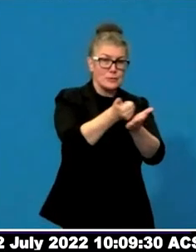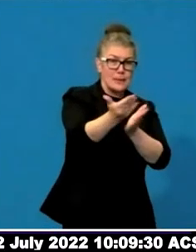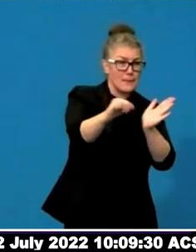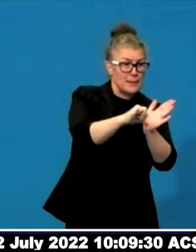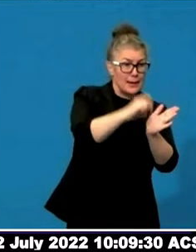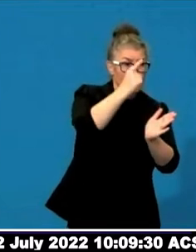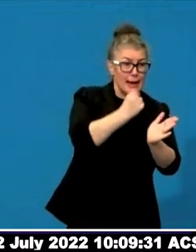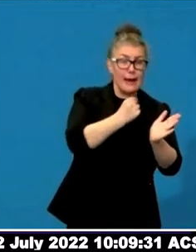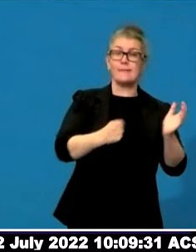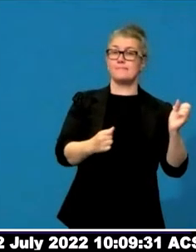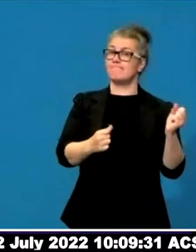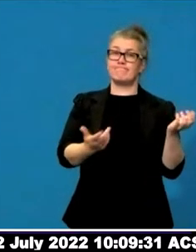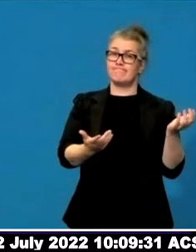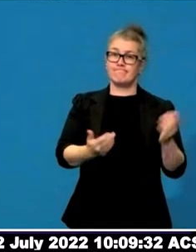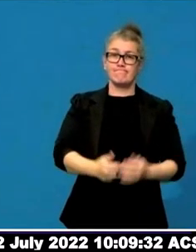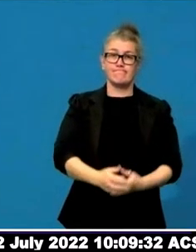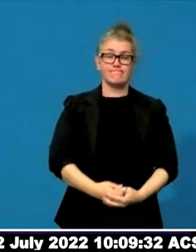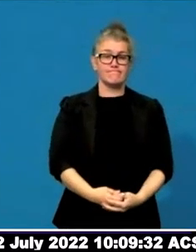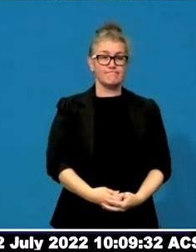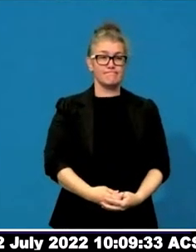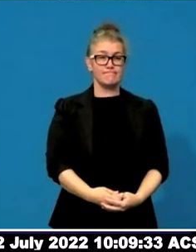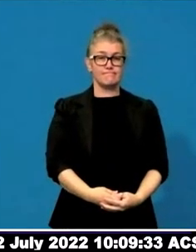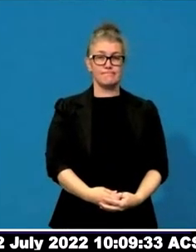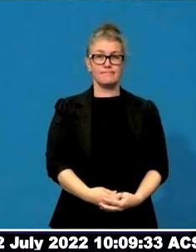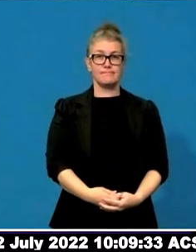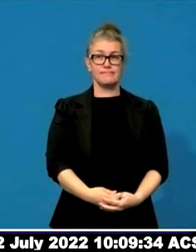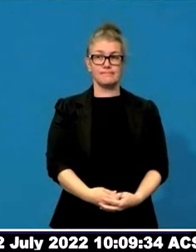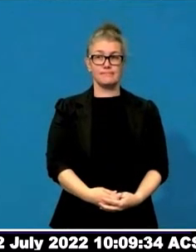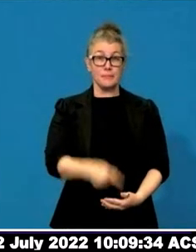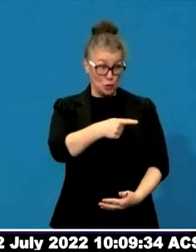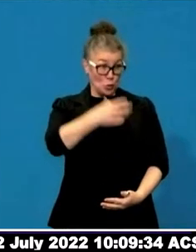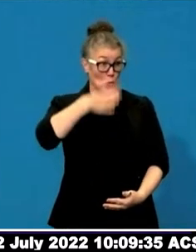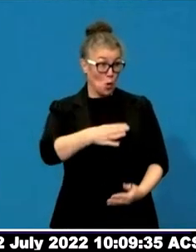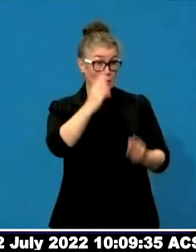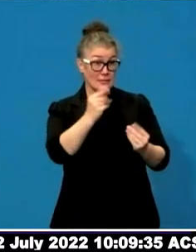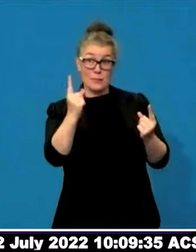Em is nodding. Would you like someone to sit down with you